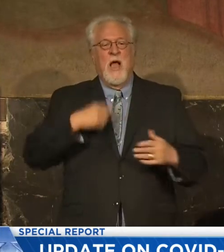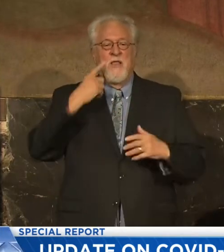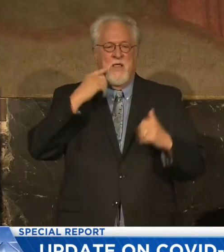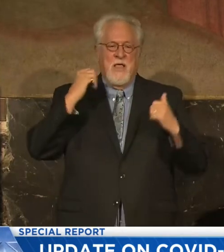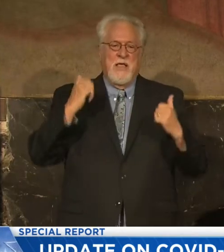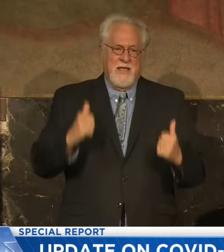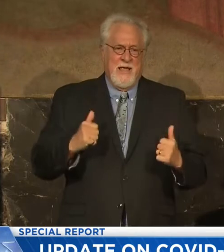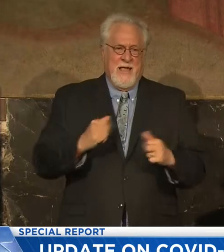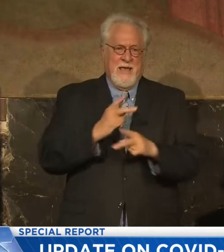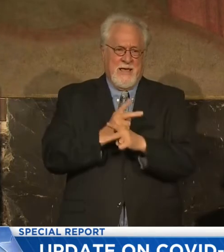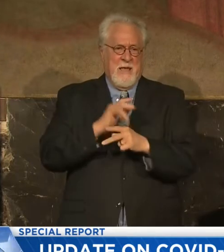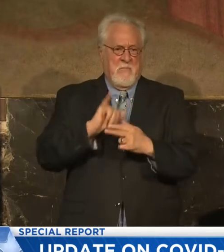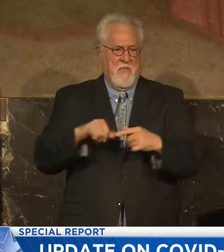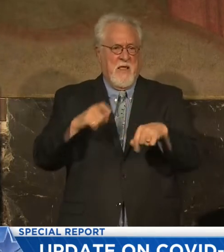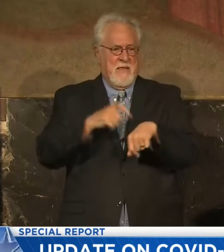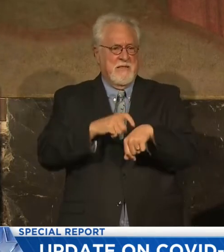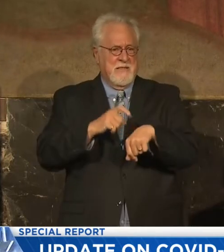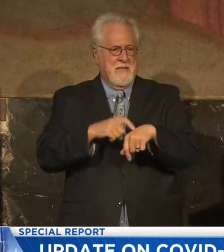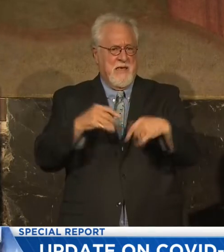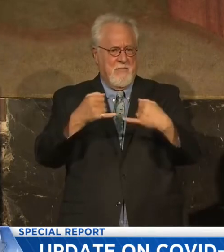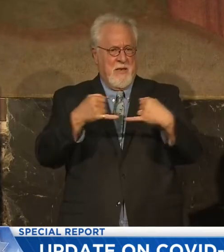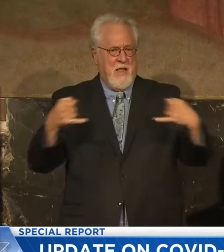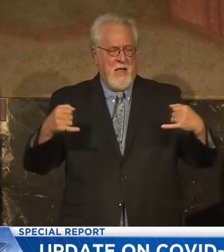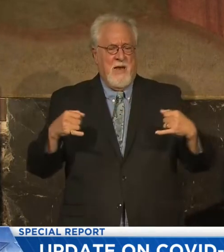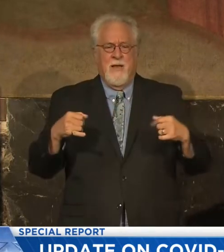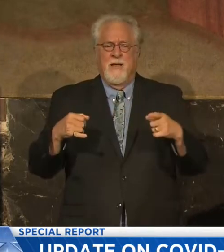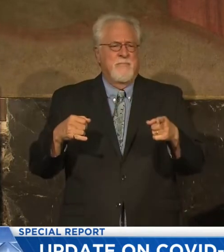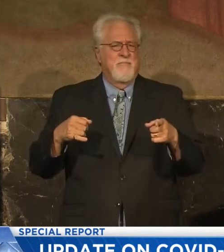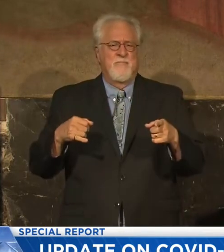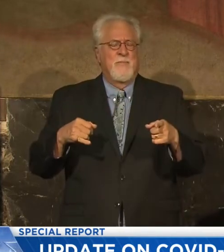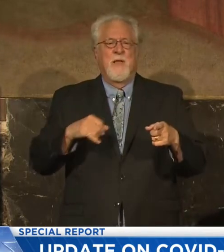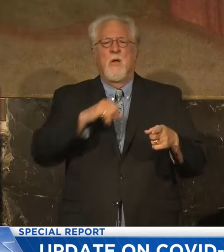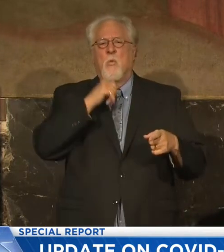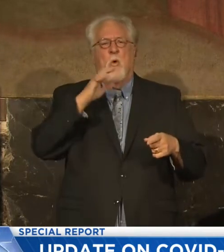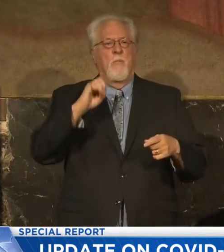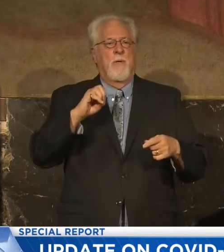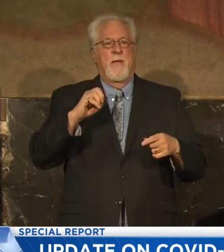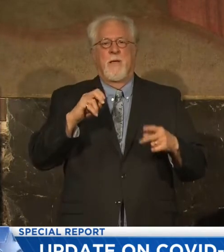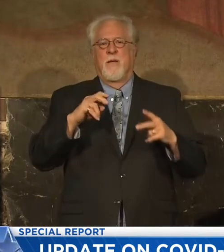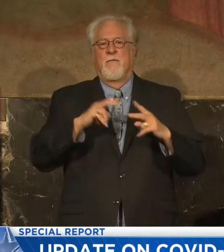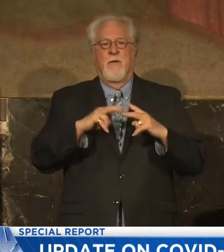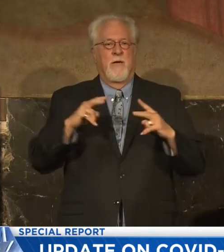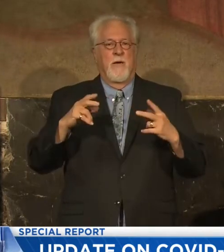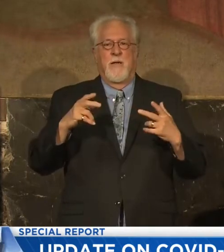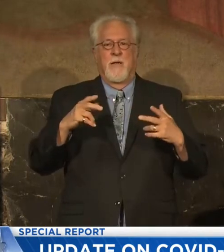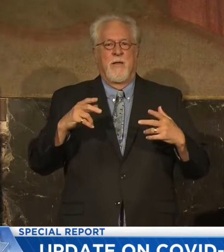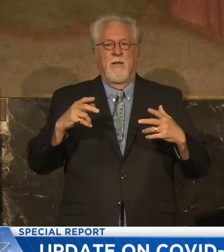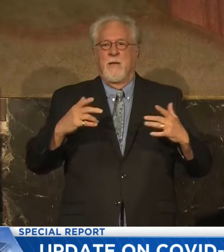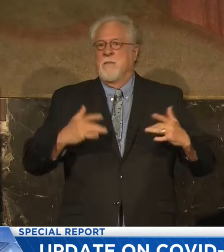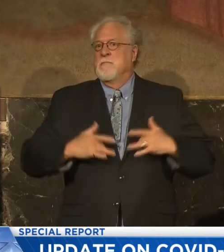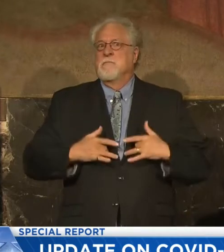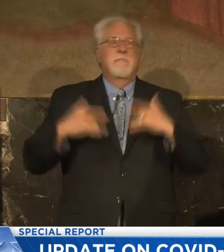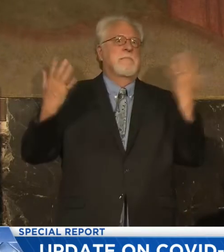THE FIRST IS ALSO THE LAST DAY OF THE REGULAR SESSION. BUT WE ALSO KNOW IT'S THE FIRST DAY OF THE SPECIAL SESSION. SO I THINK WE CAN PROBABLY KEEP